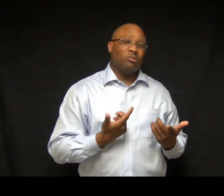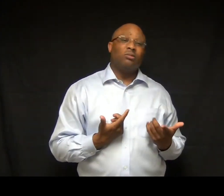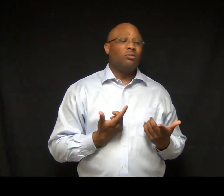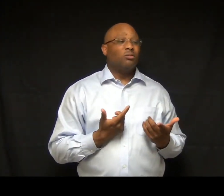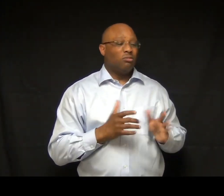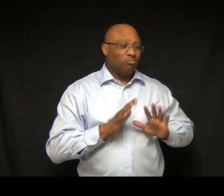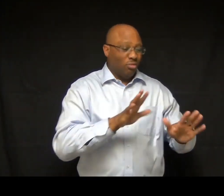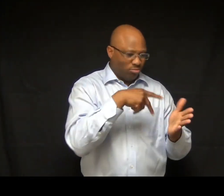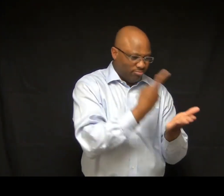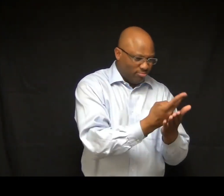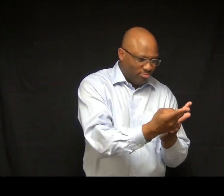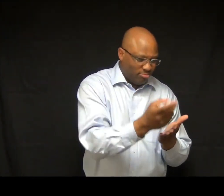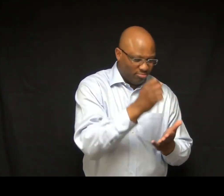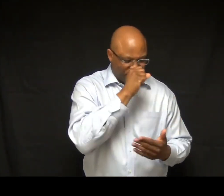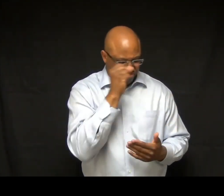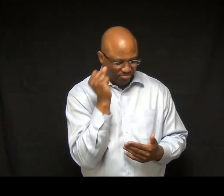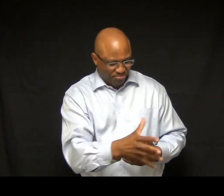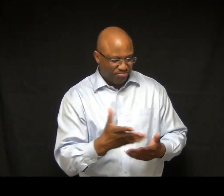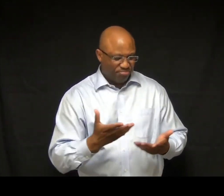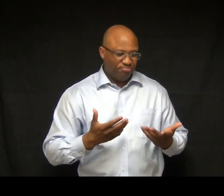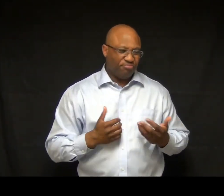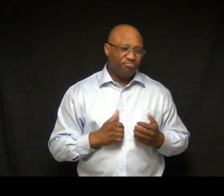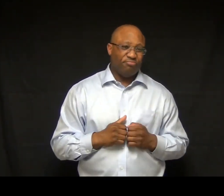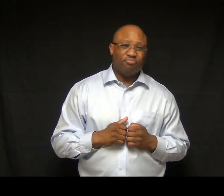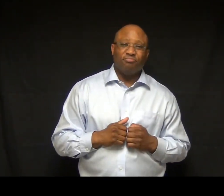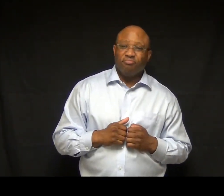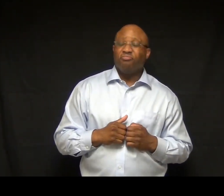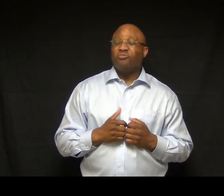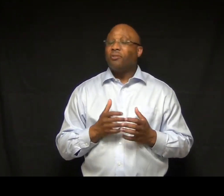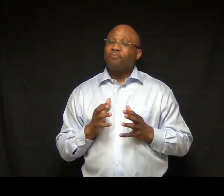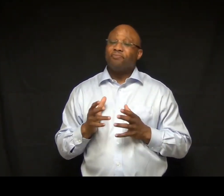and/or physical harassment.